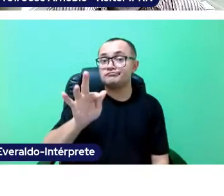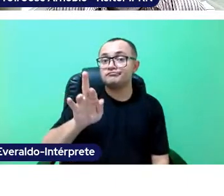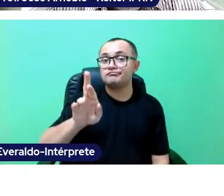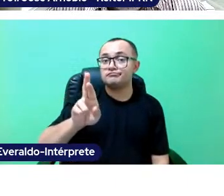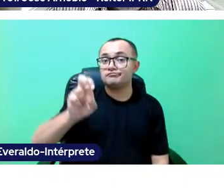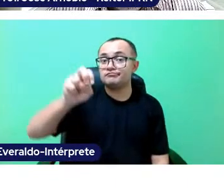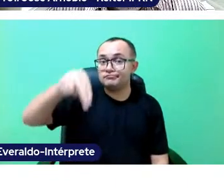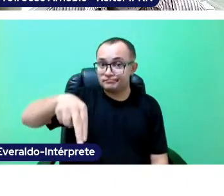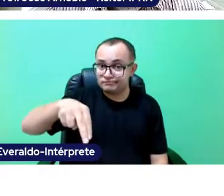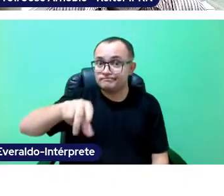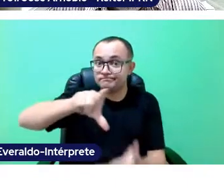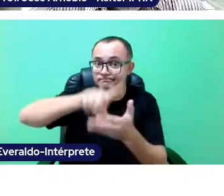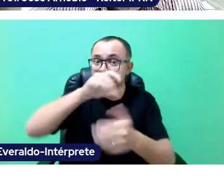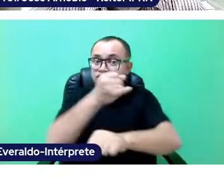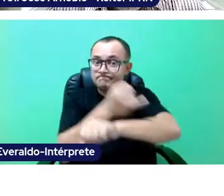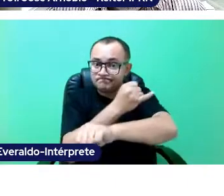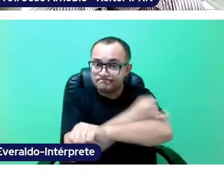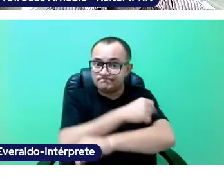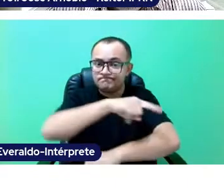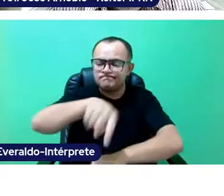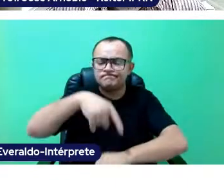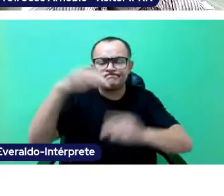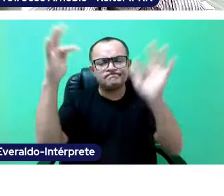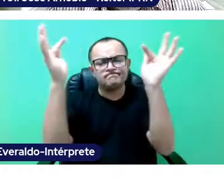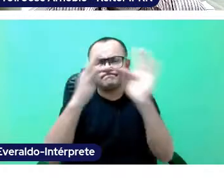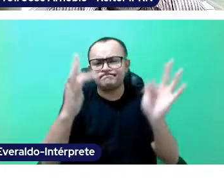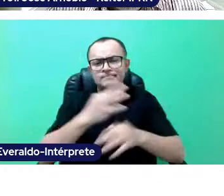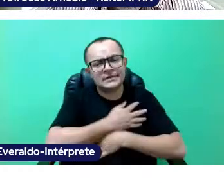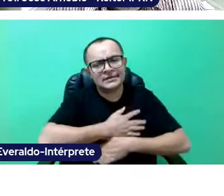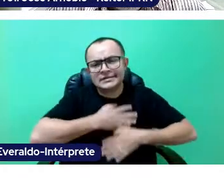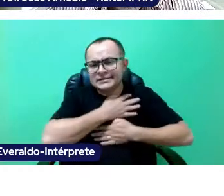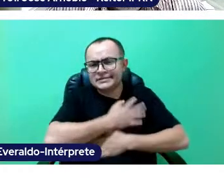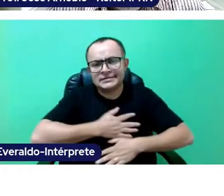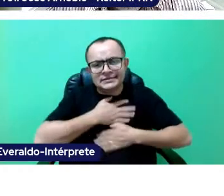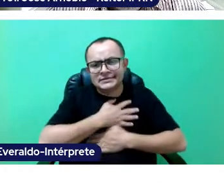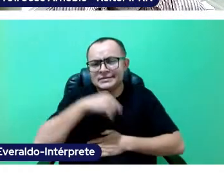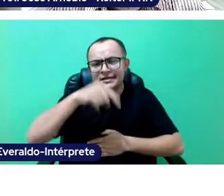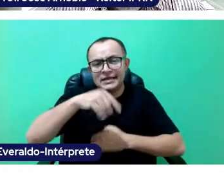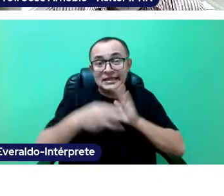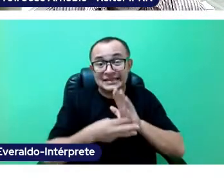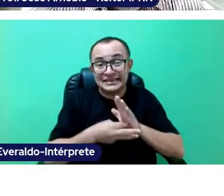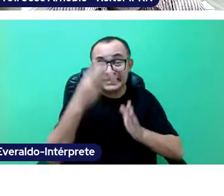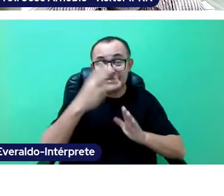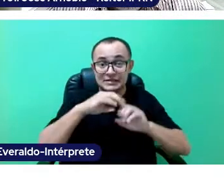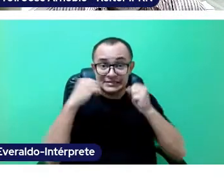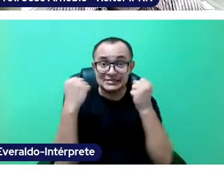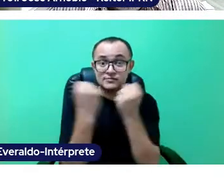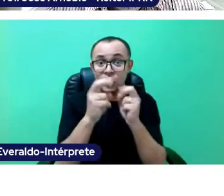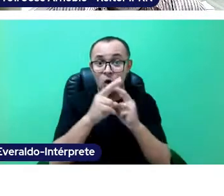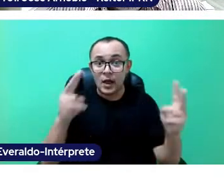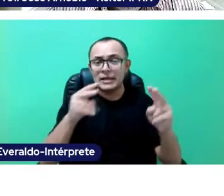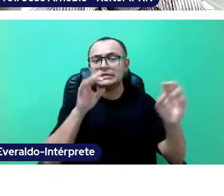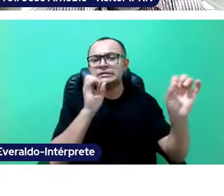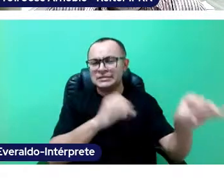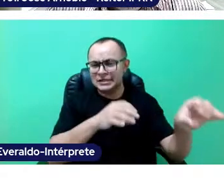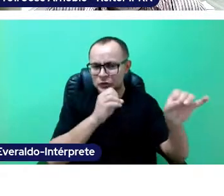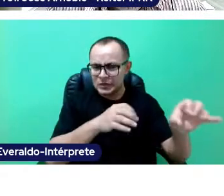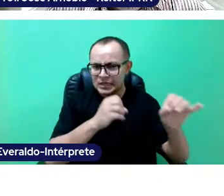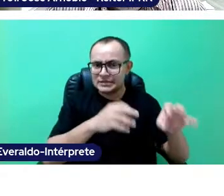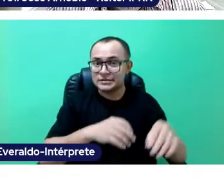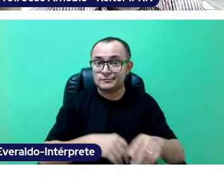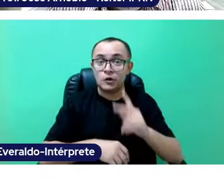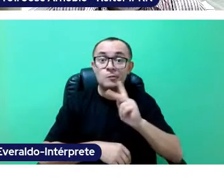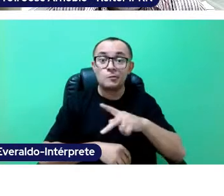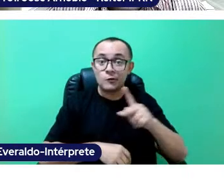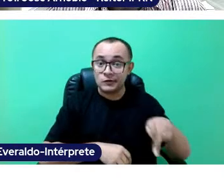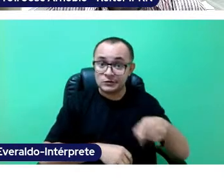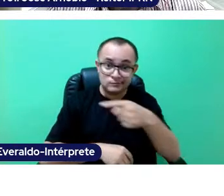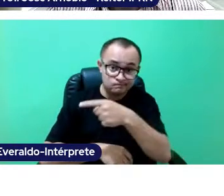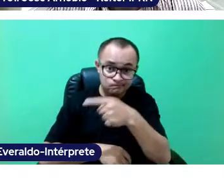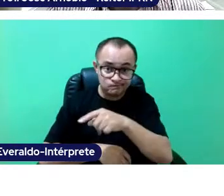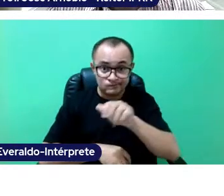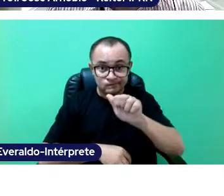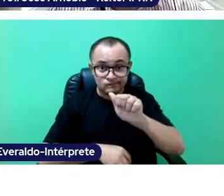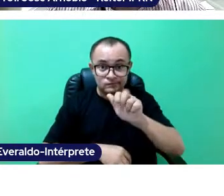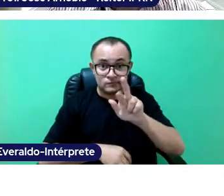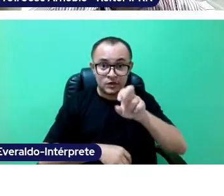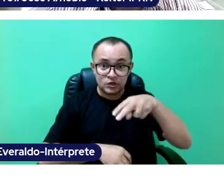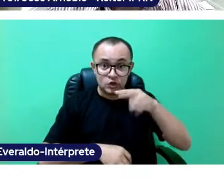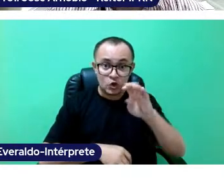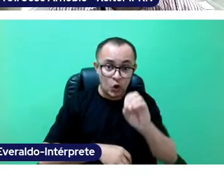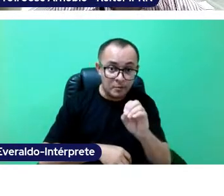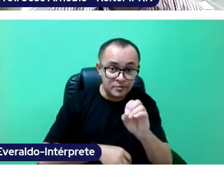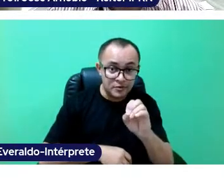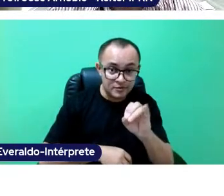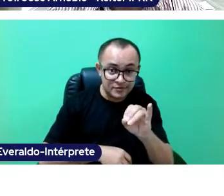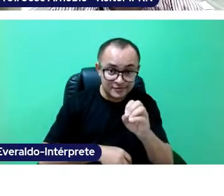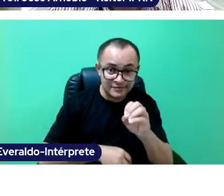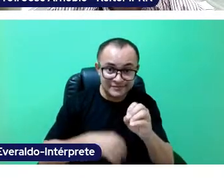We are very happy to be here with our Third Symposium. As professor Arnóbio said, we hope that next year it will be in person